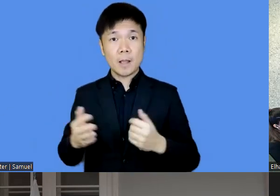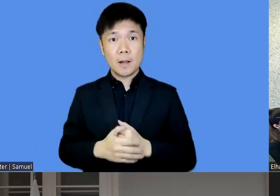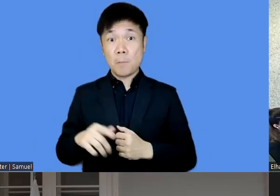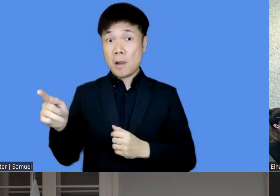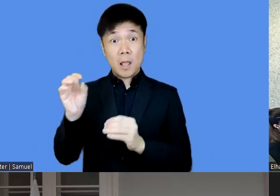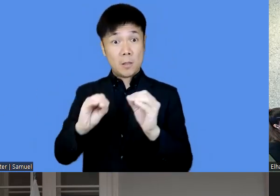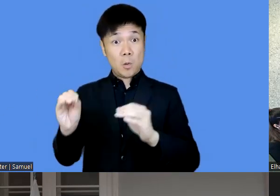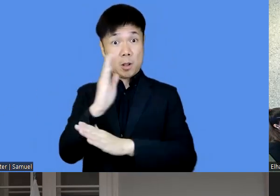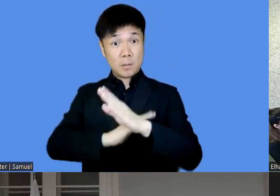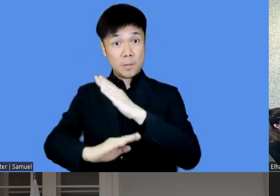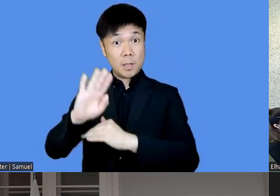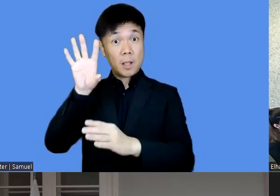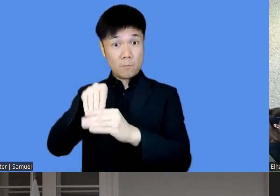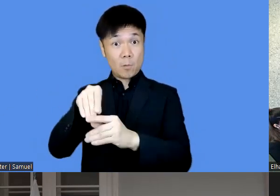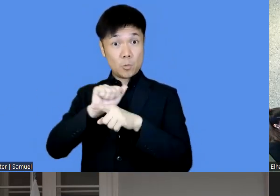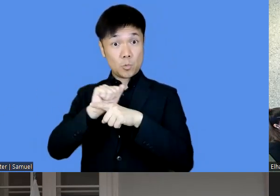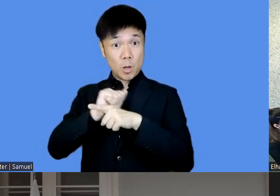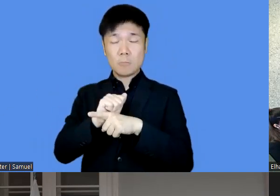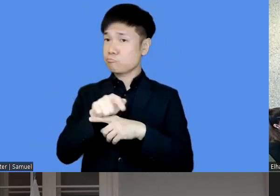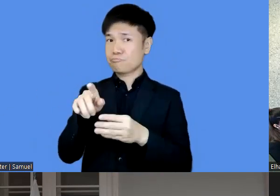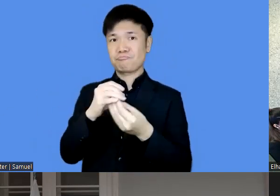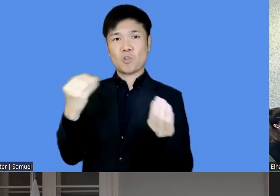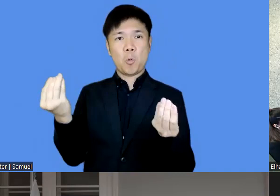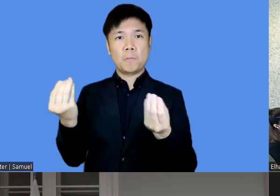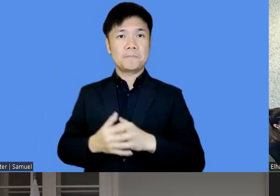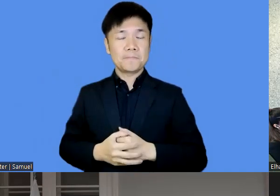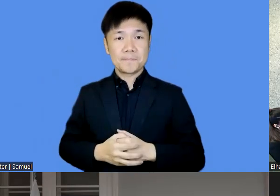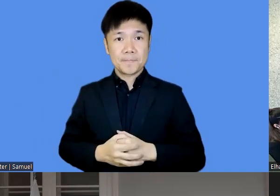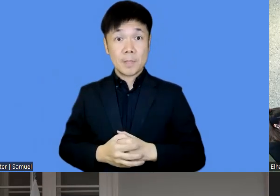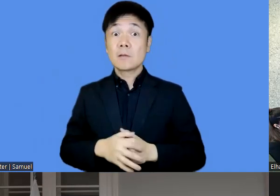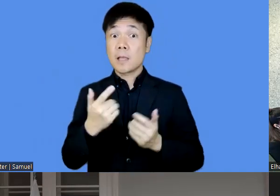This is what the suggestion is, to say that if you're conducting an urban operation and